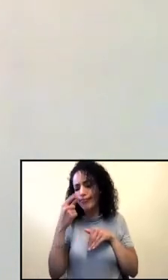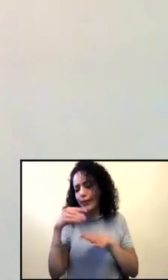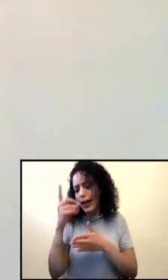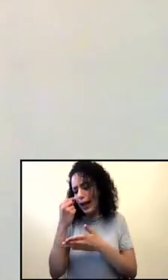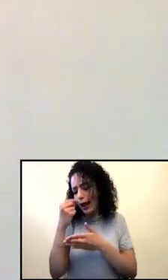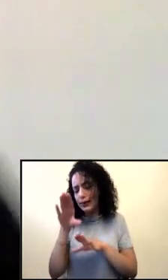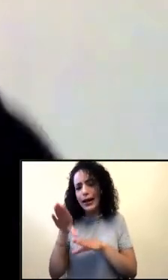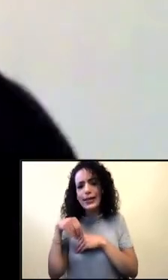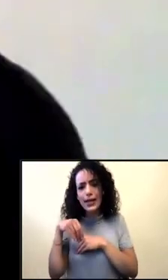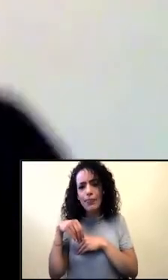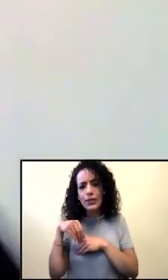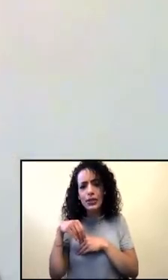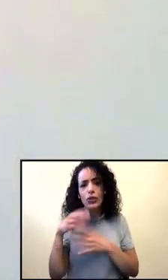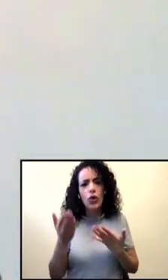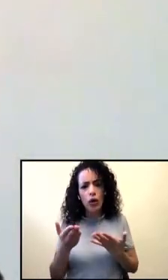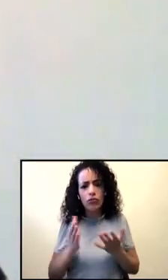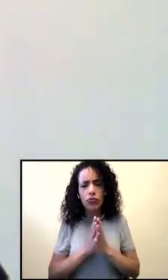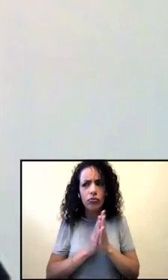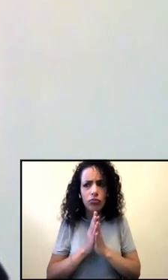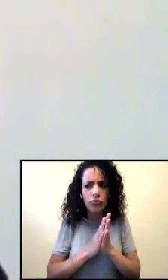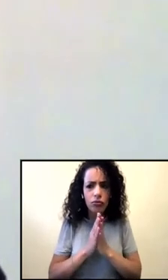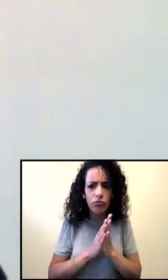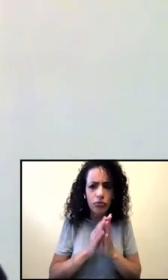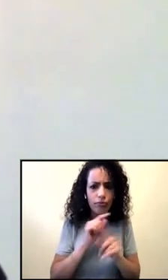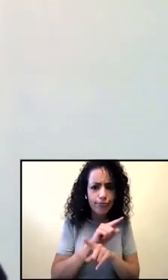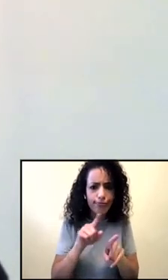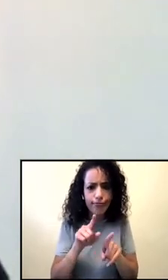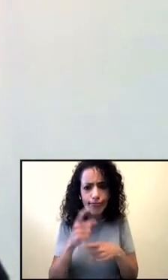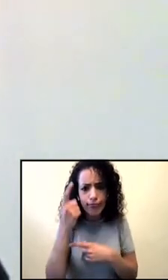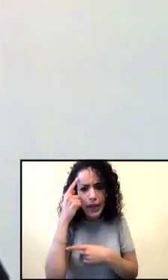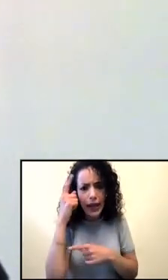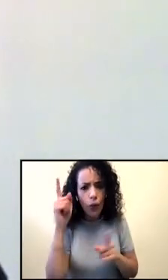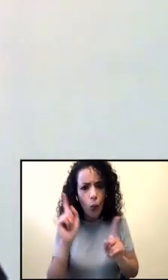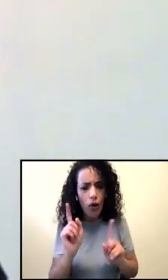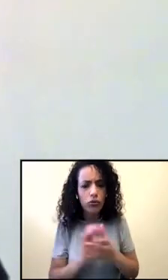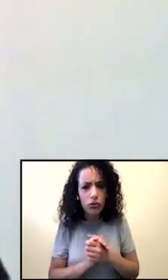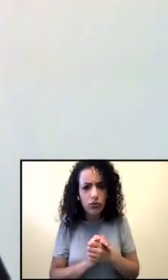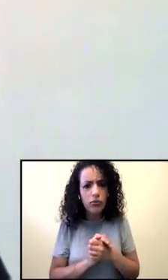So yeah I was wondering what what would you all say to that? And what possibilities do you think